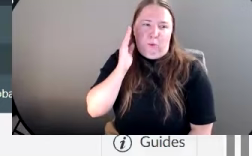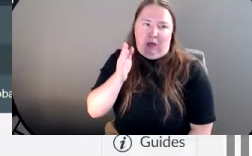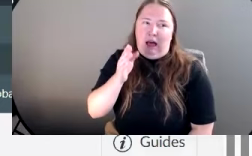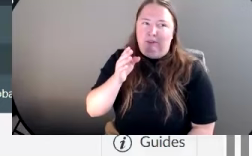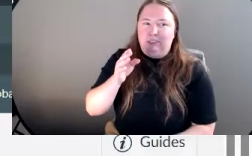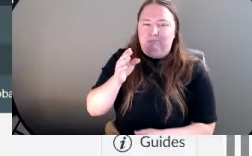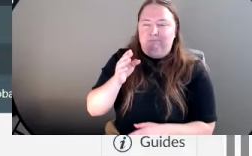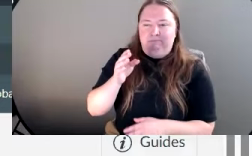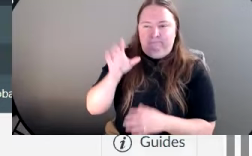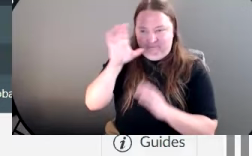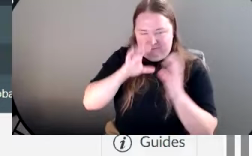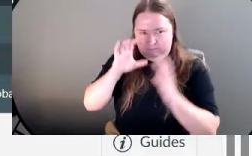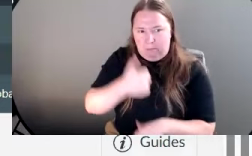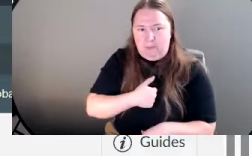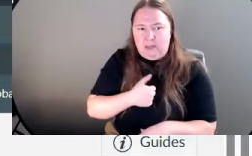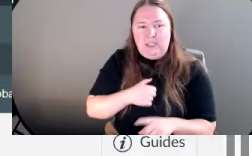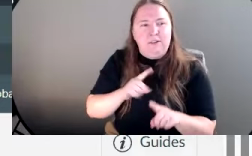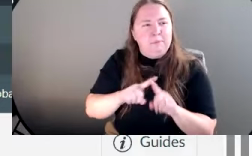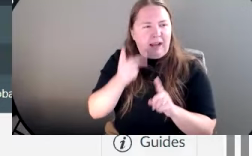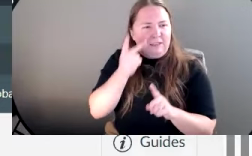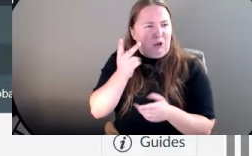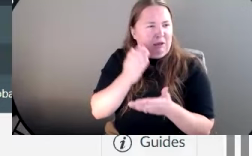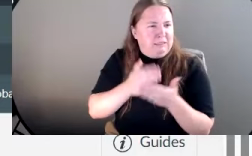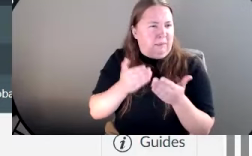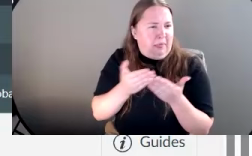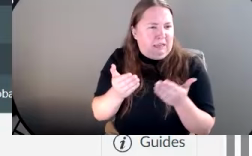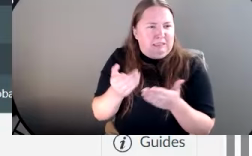but I saw some things in commons and I was like, What do I do? What was that again?